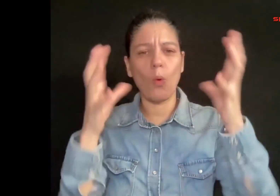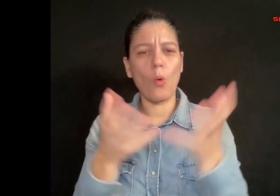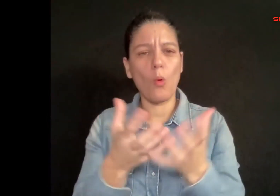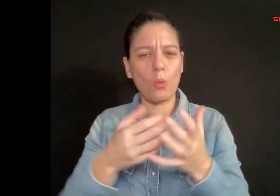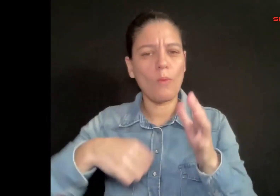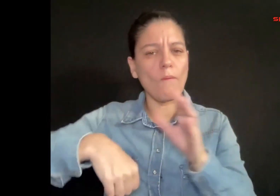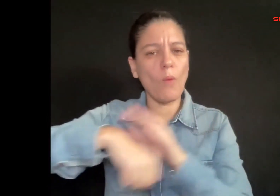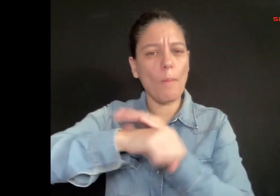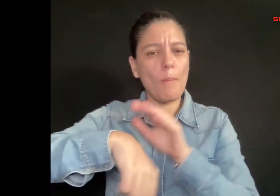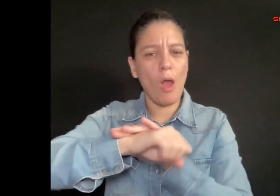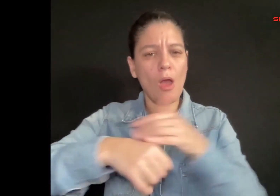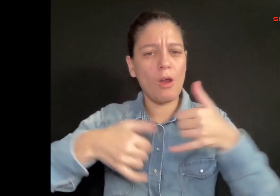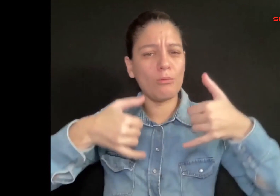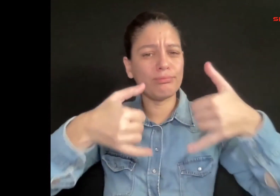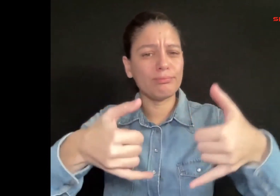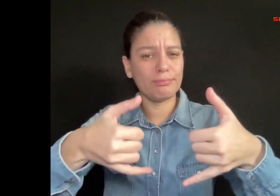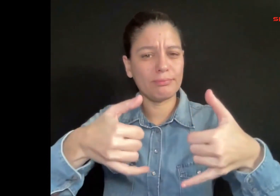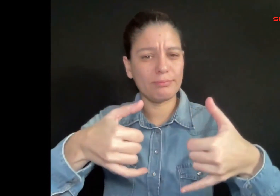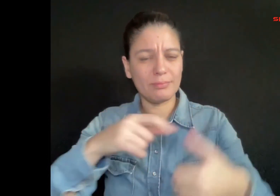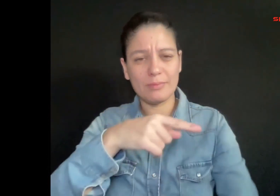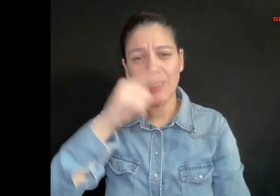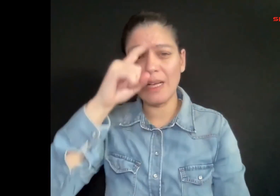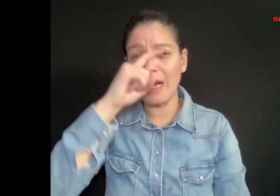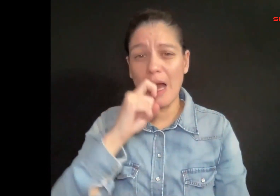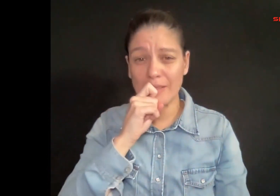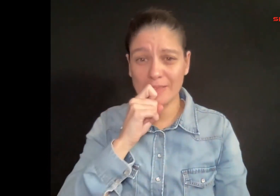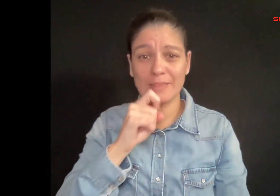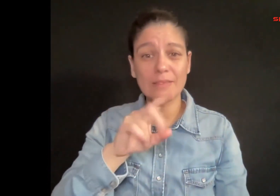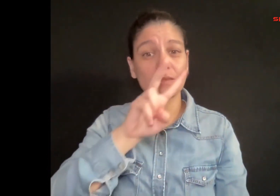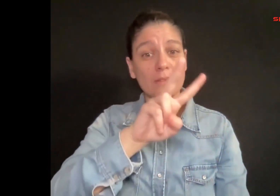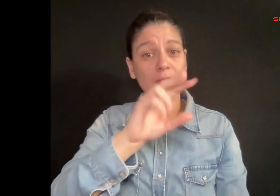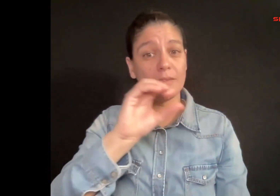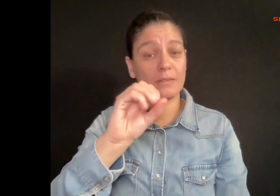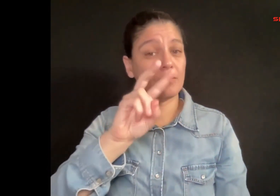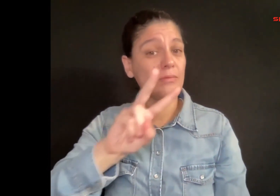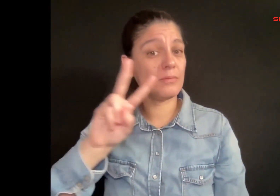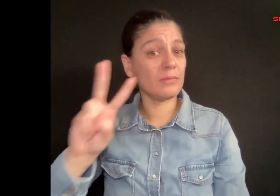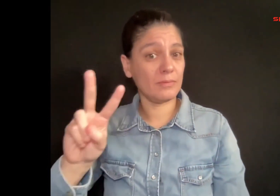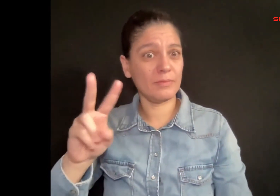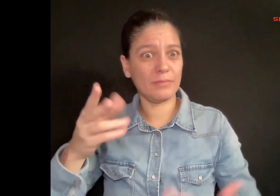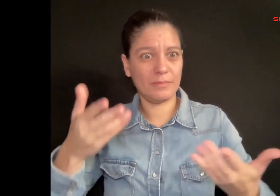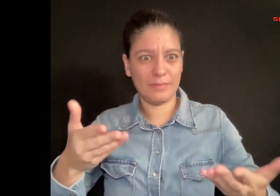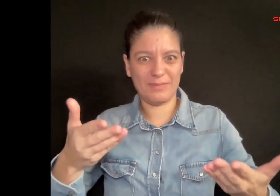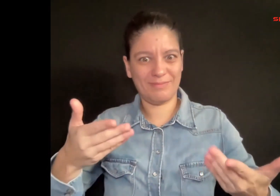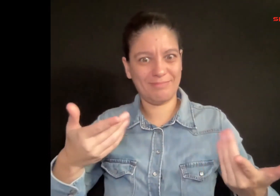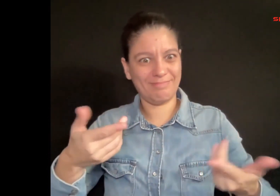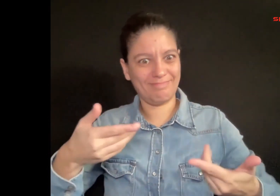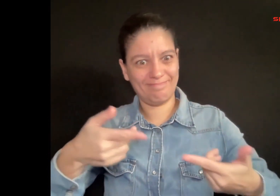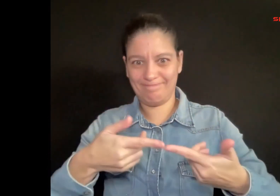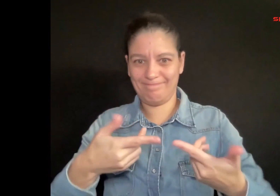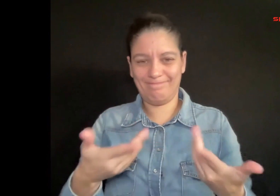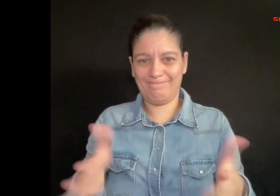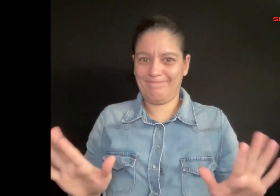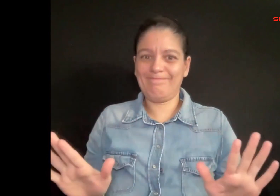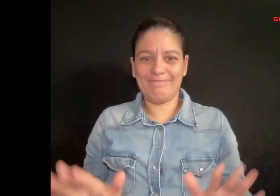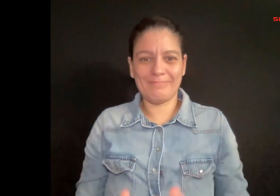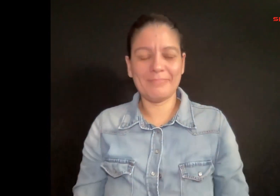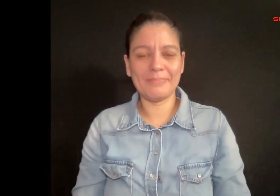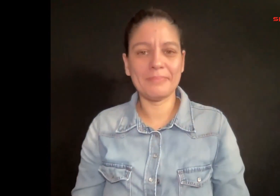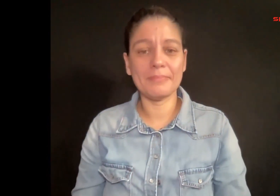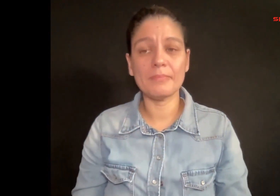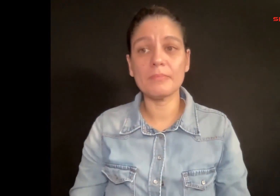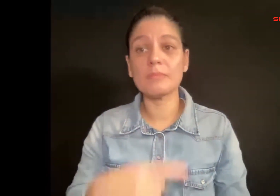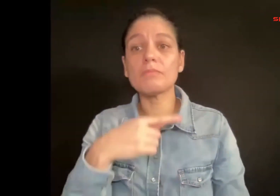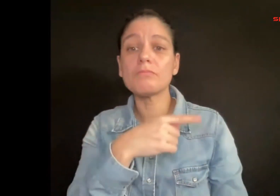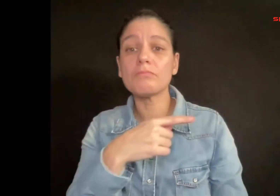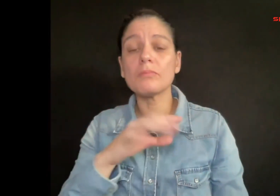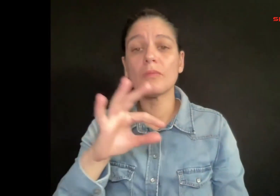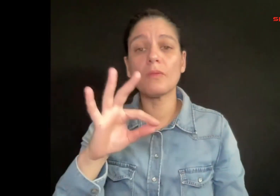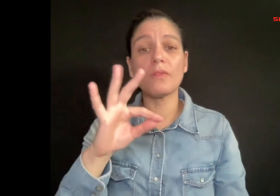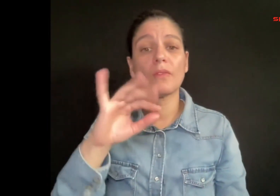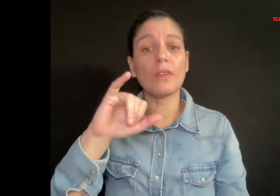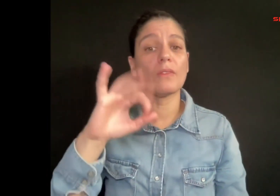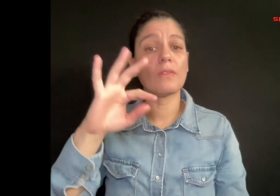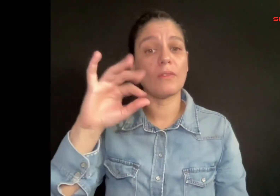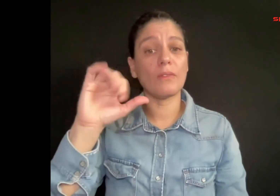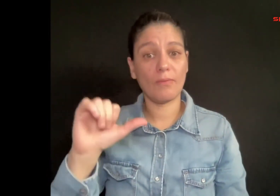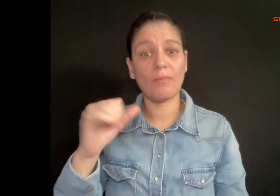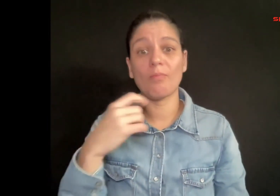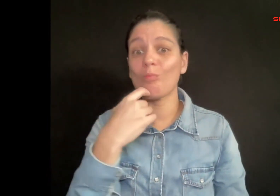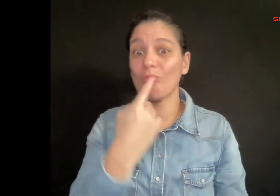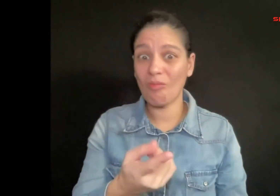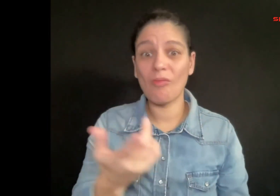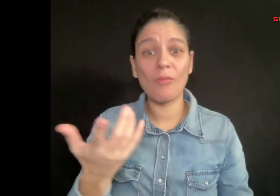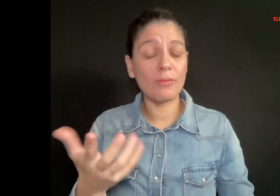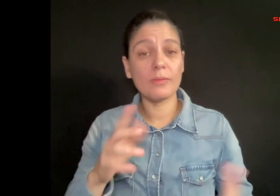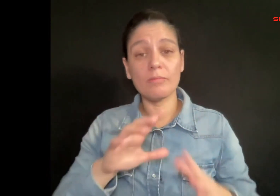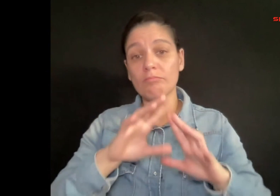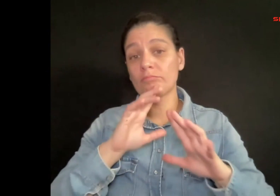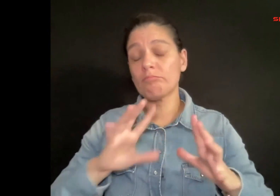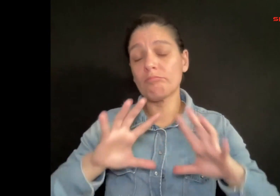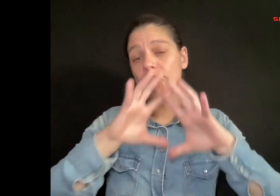the 2022 Qatar World Cup wraps up today according to FIFA ticket sales have surpassed